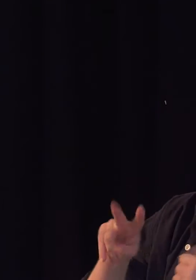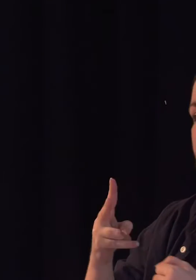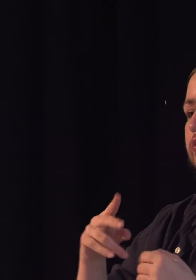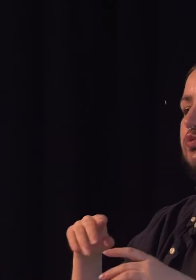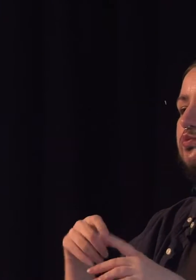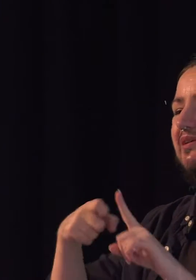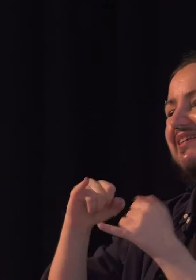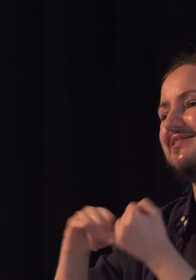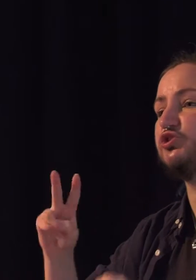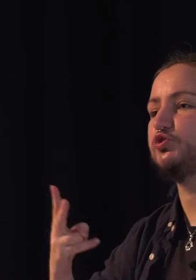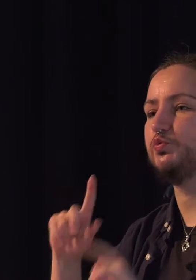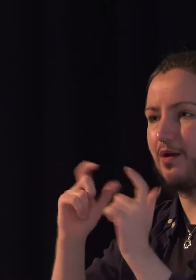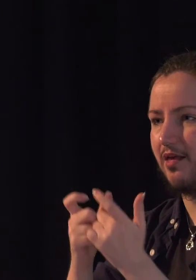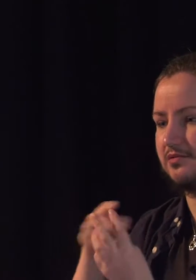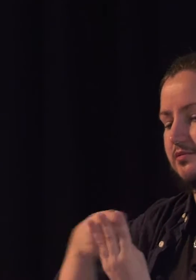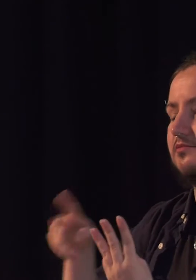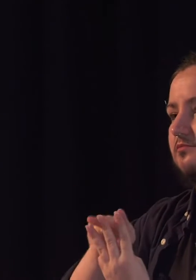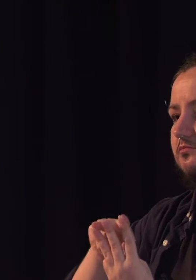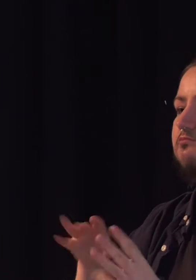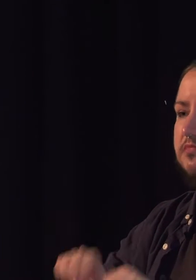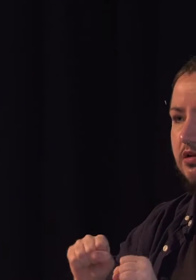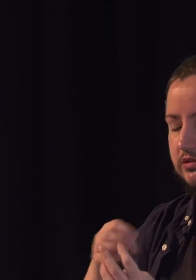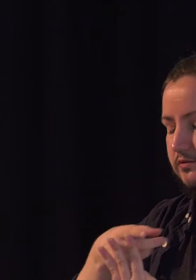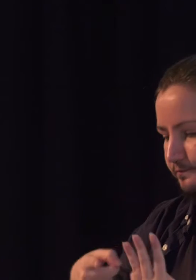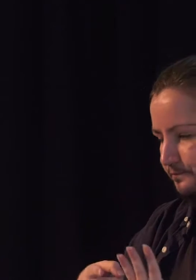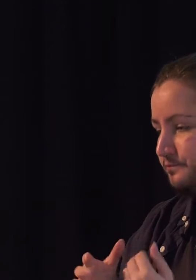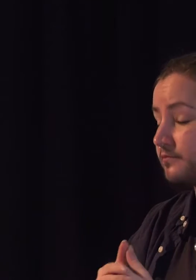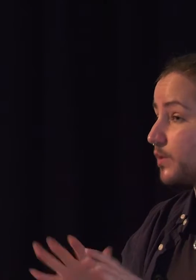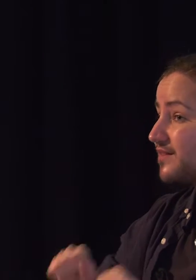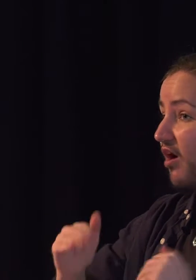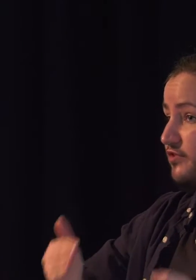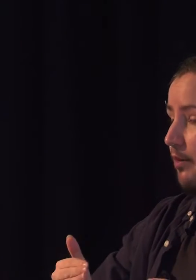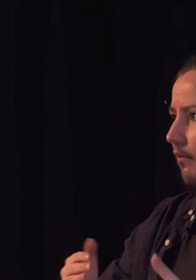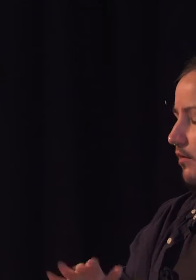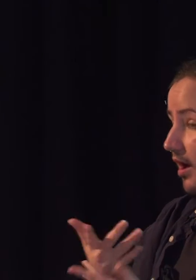This was at the start of term. It was a major learning curve for our school,